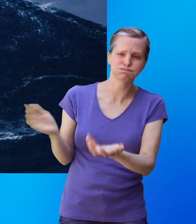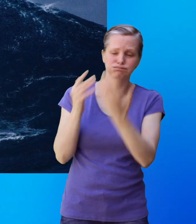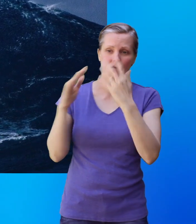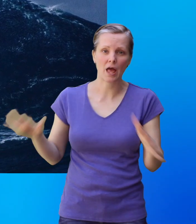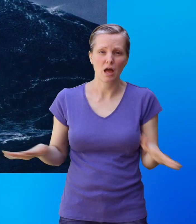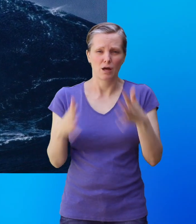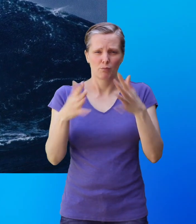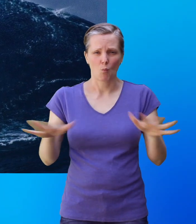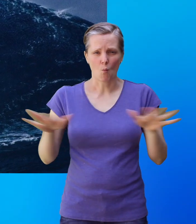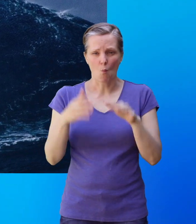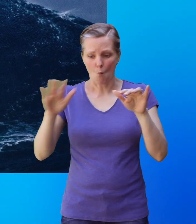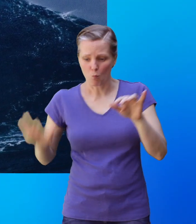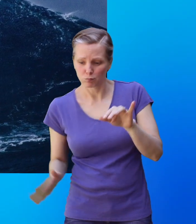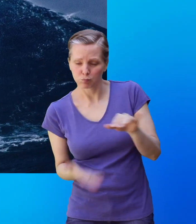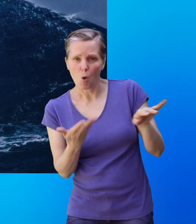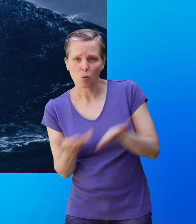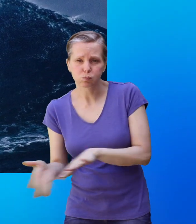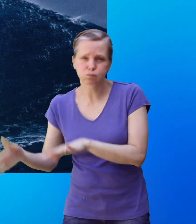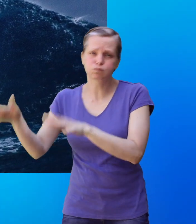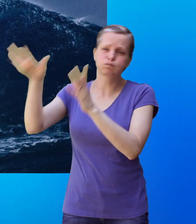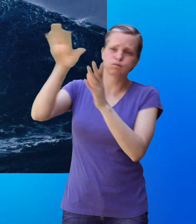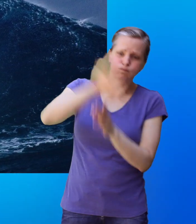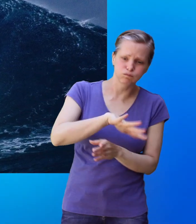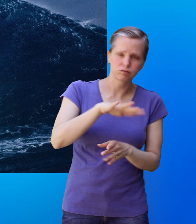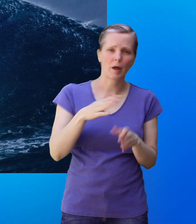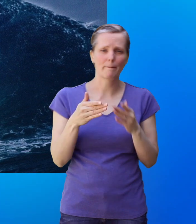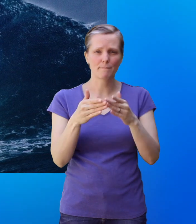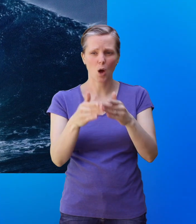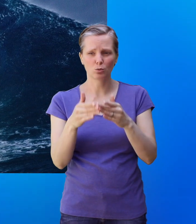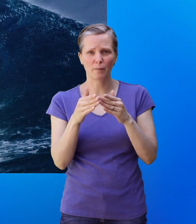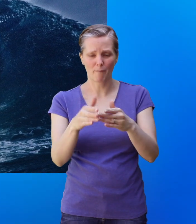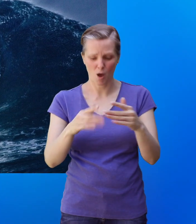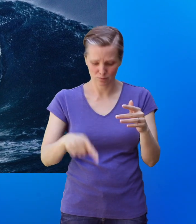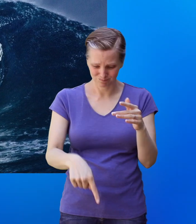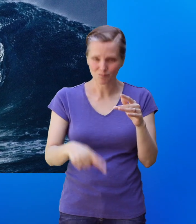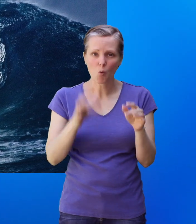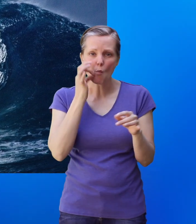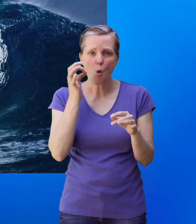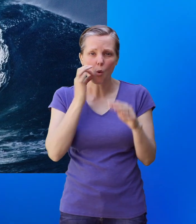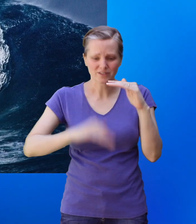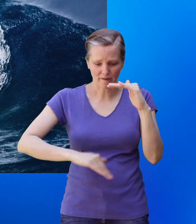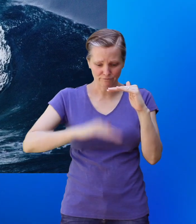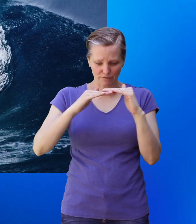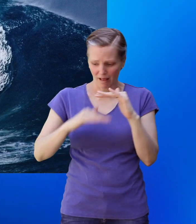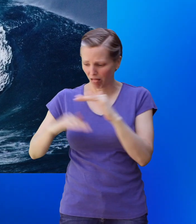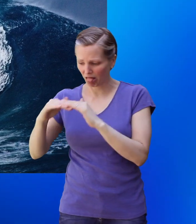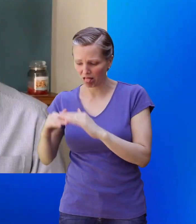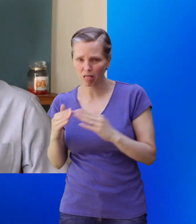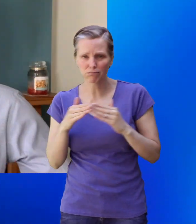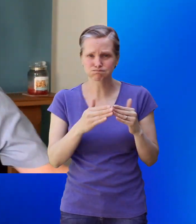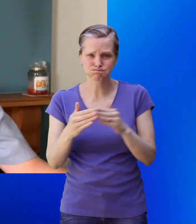to arc over the boat, the boat was starting to fill up with water. What had